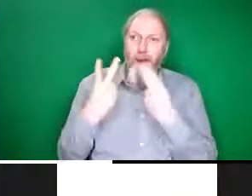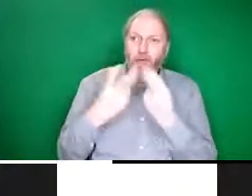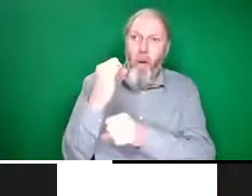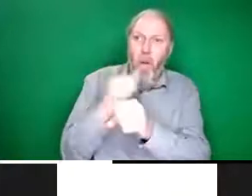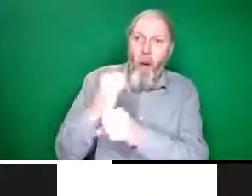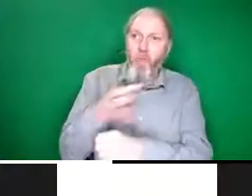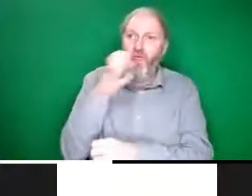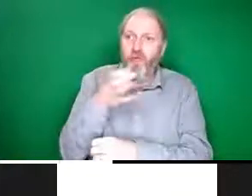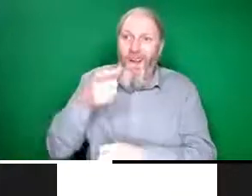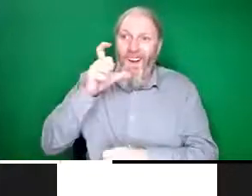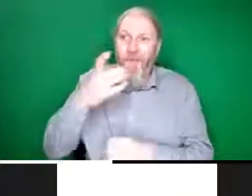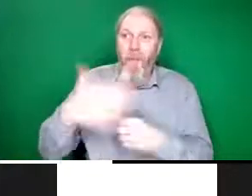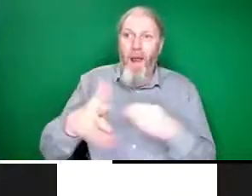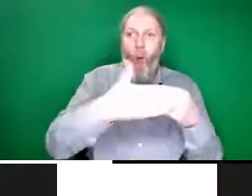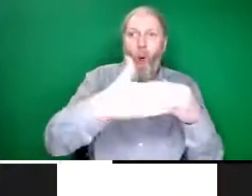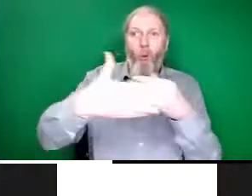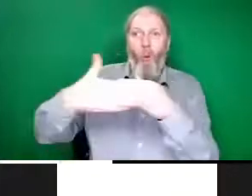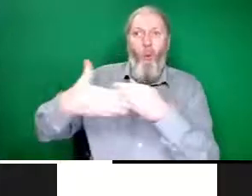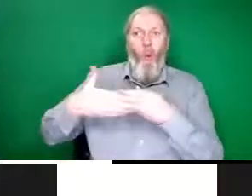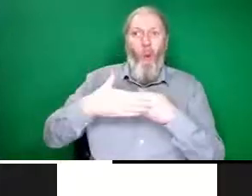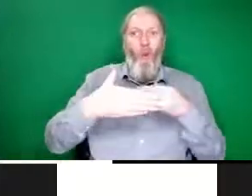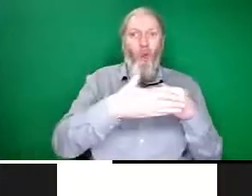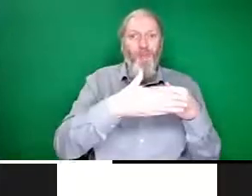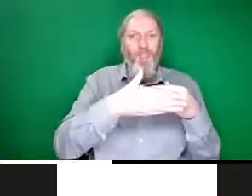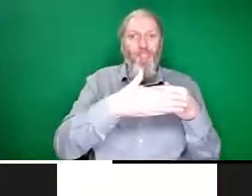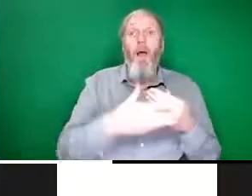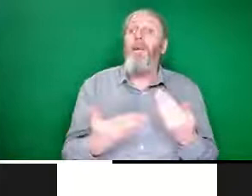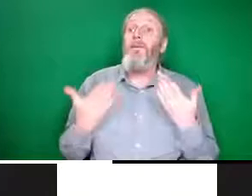than necessarily going to high streets to fulfil their shopping needs because we're doing that online now.